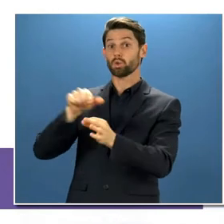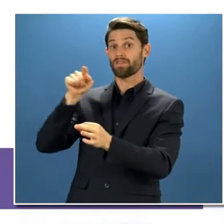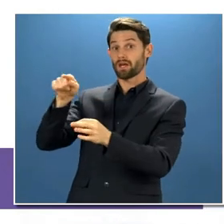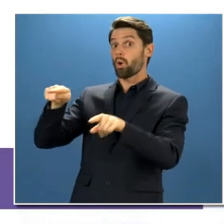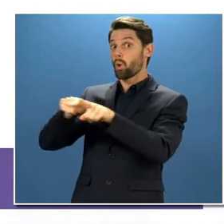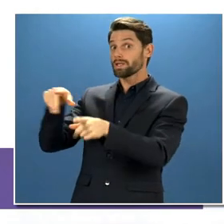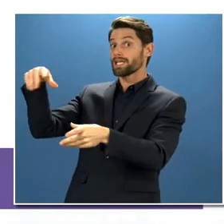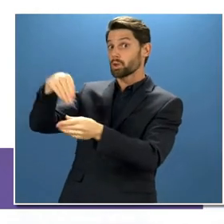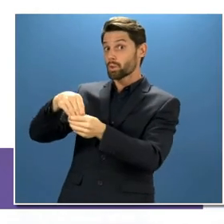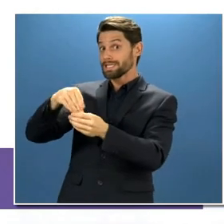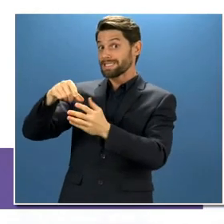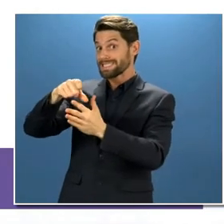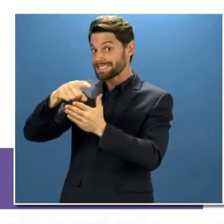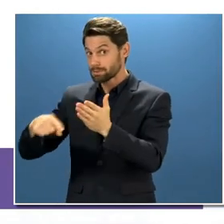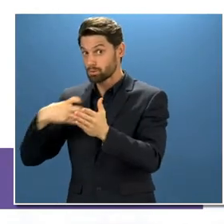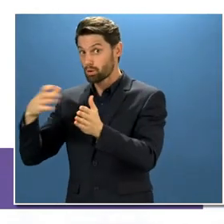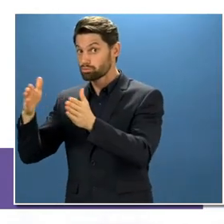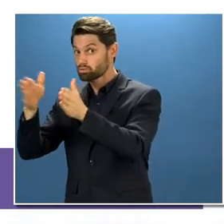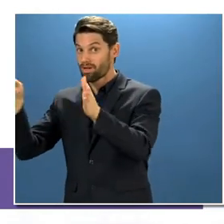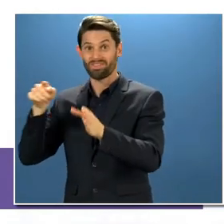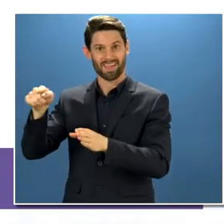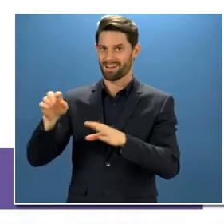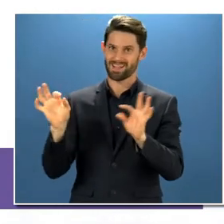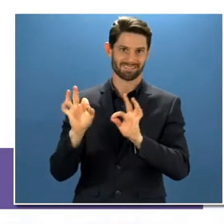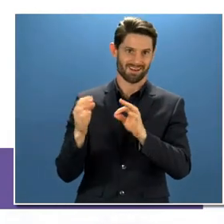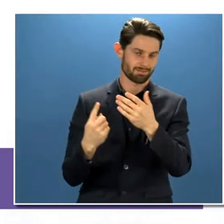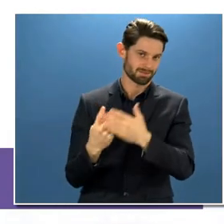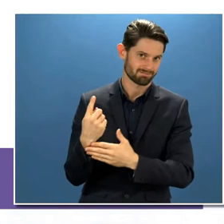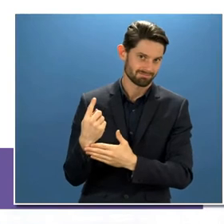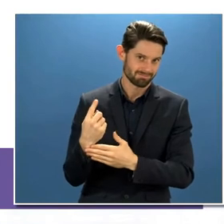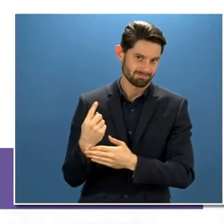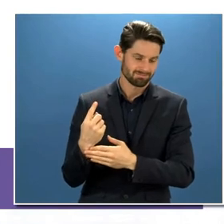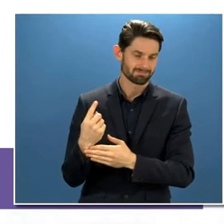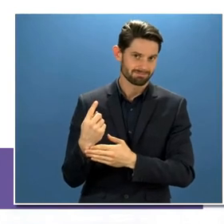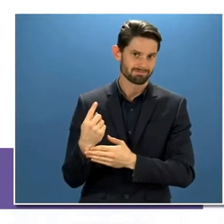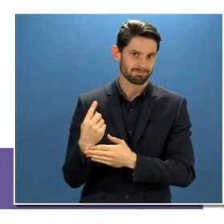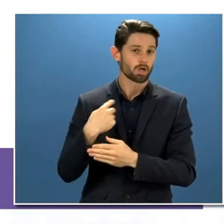I'm aware there is some work in relation to the education of